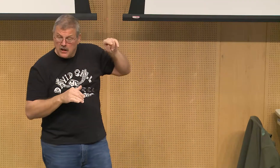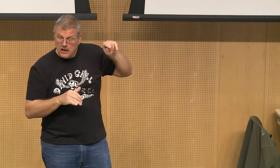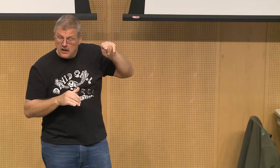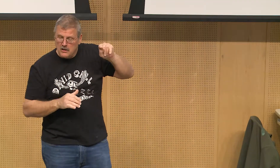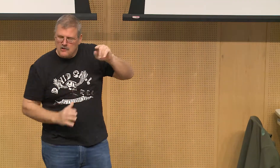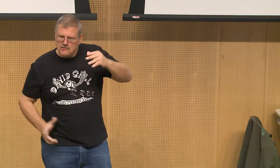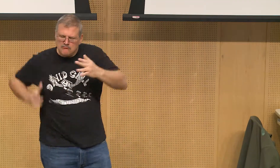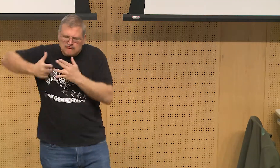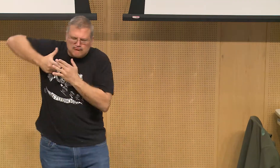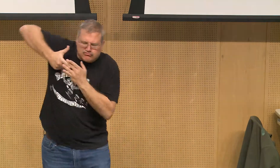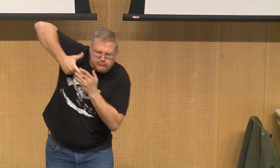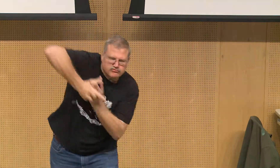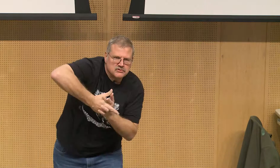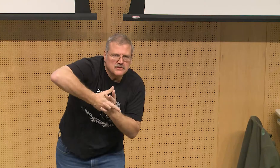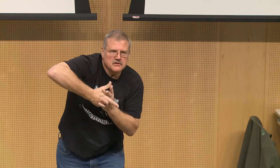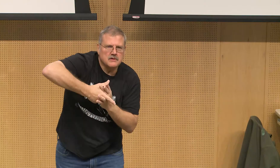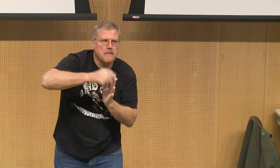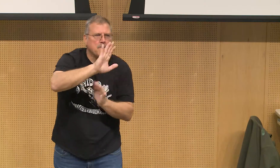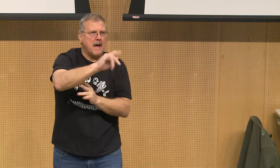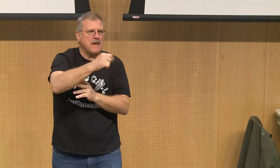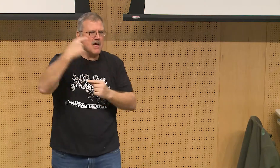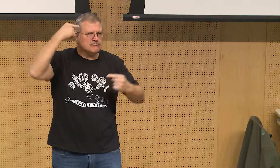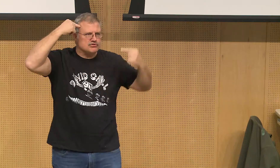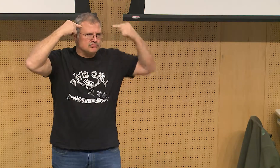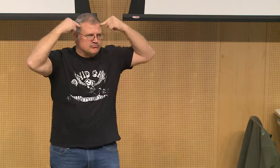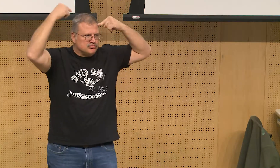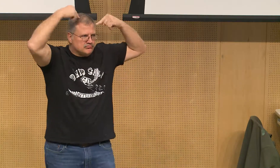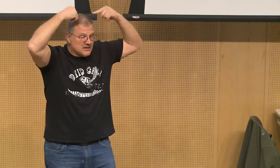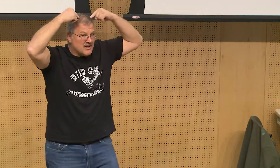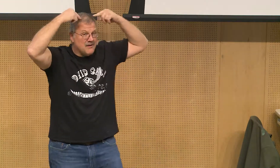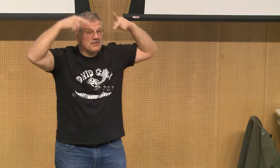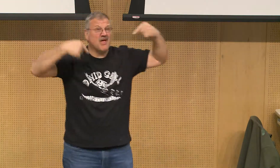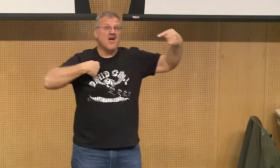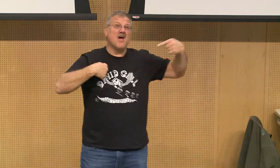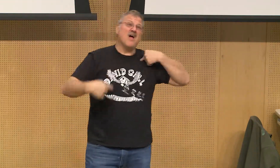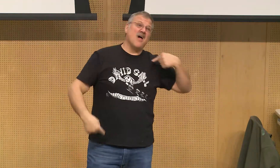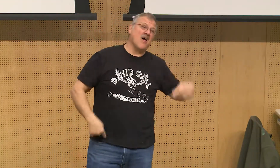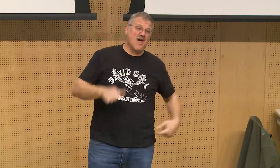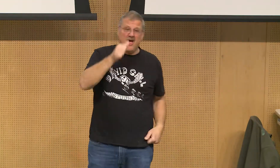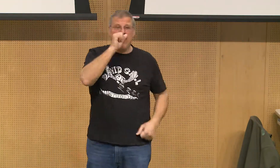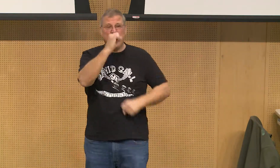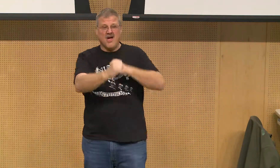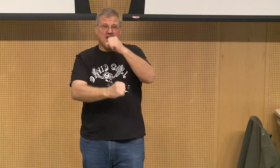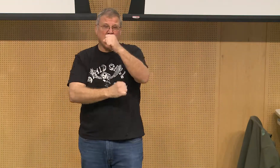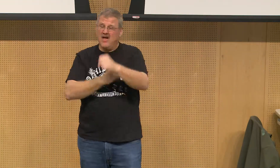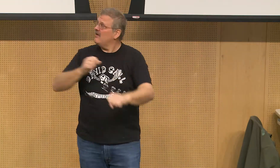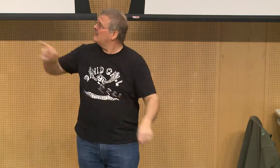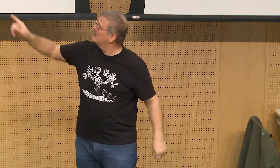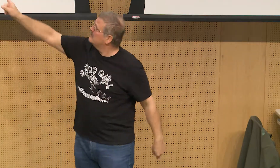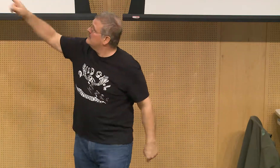and then that drill going into your brain, all those years of pain and frustration.